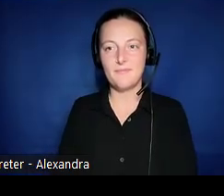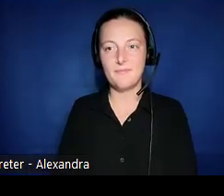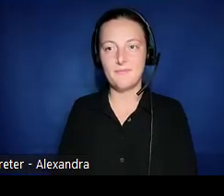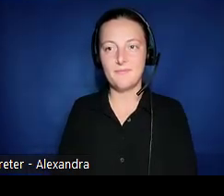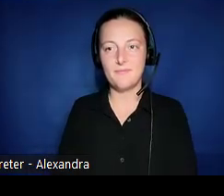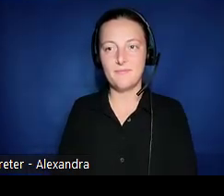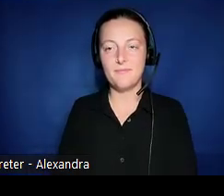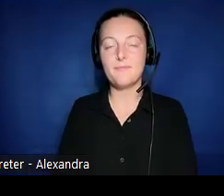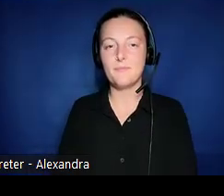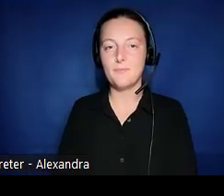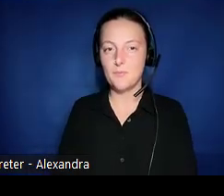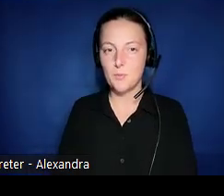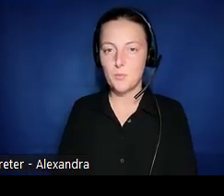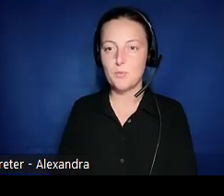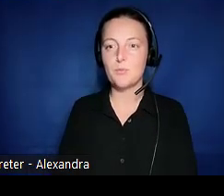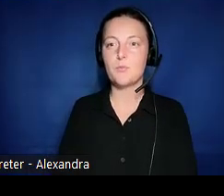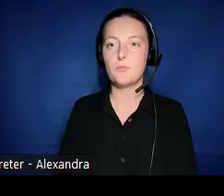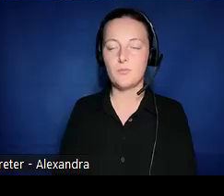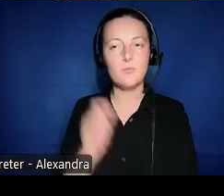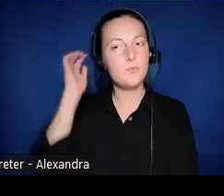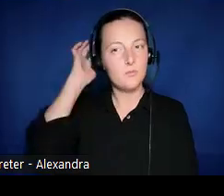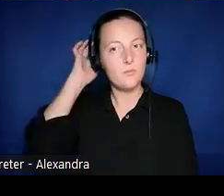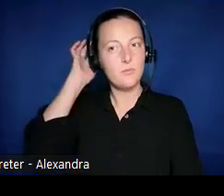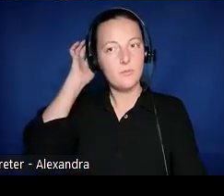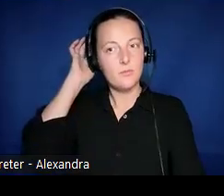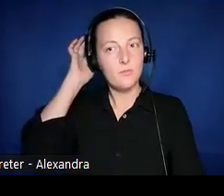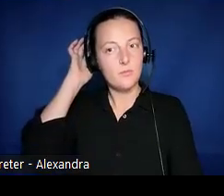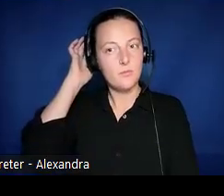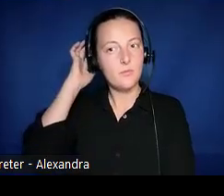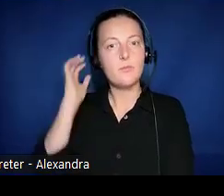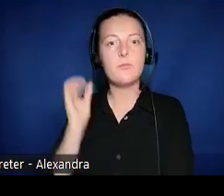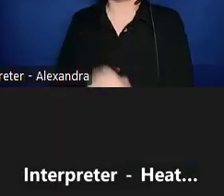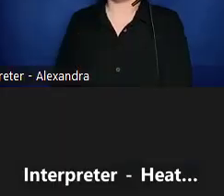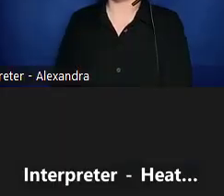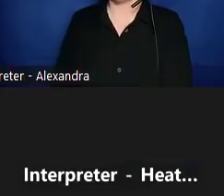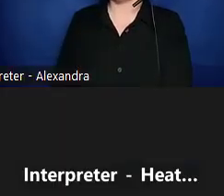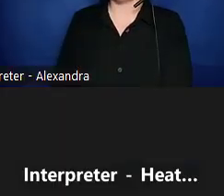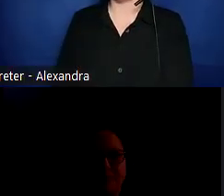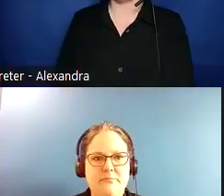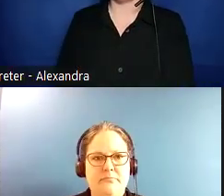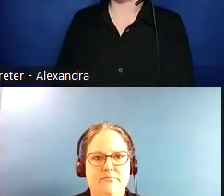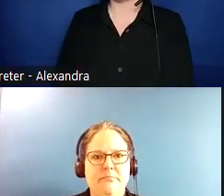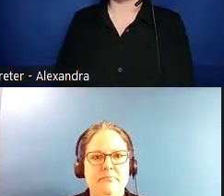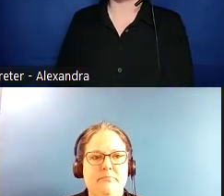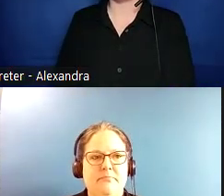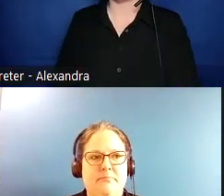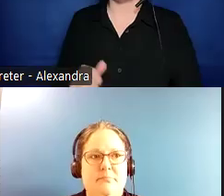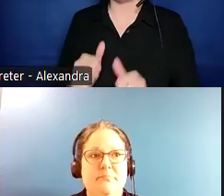It's hard to figure out what he would have really liked about this particular number over any other